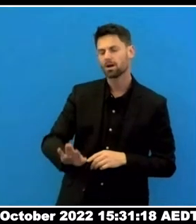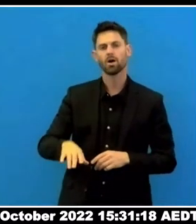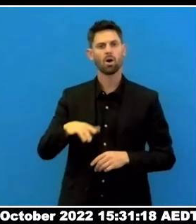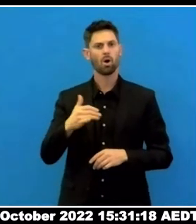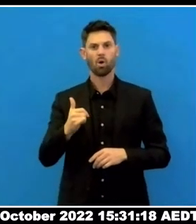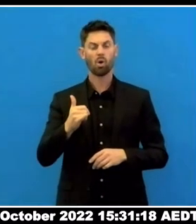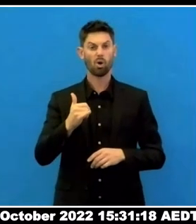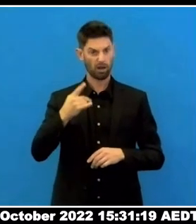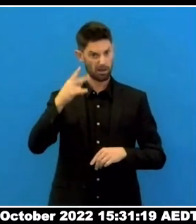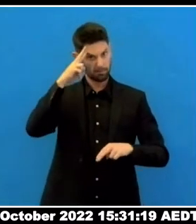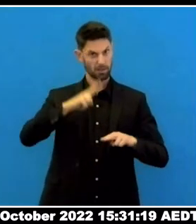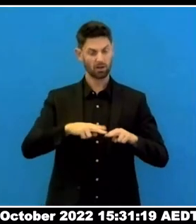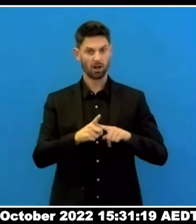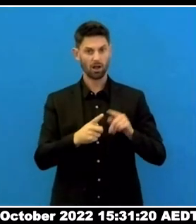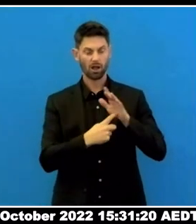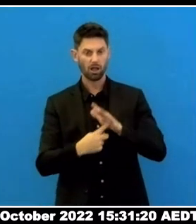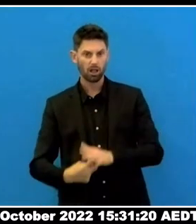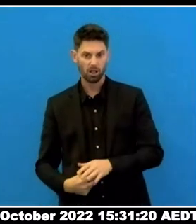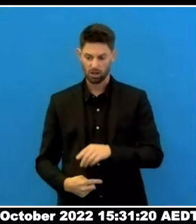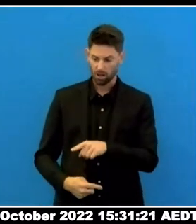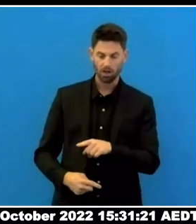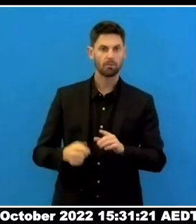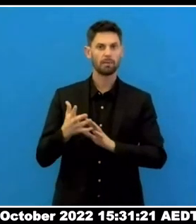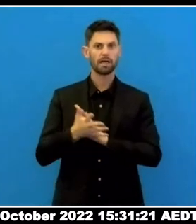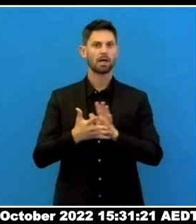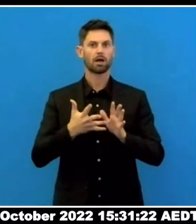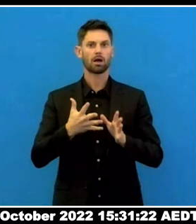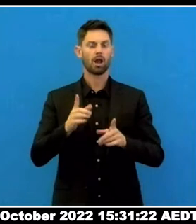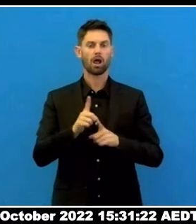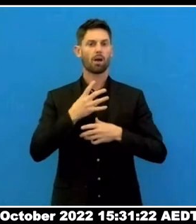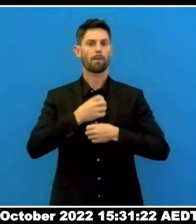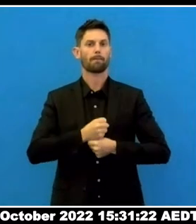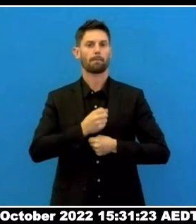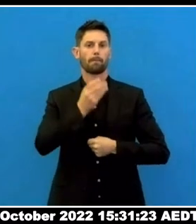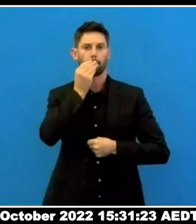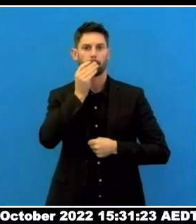They are so they are not they don't want to talk about about the disability.